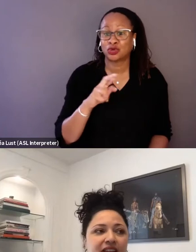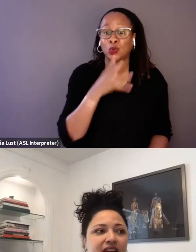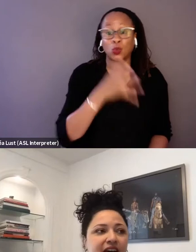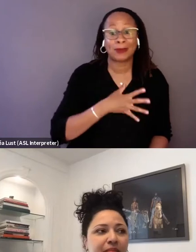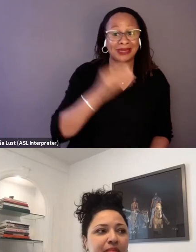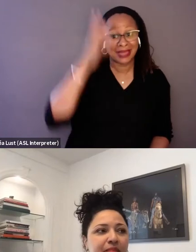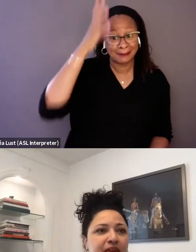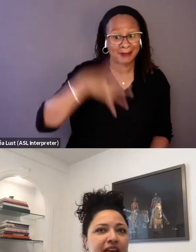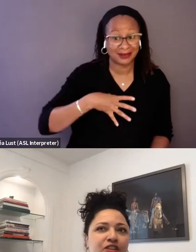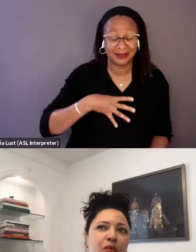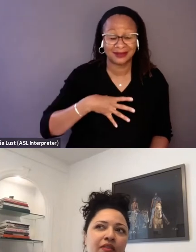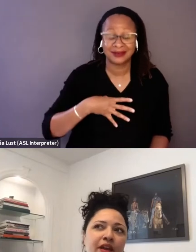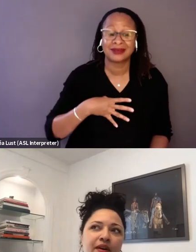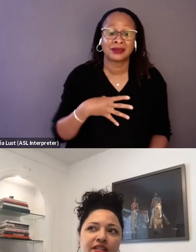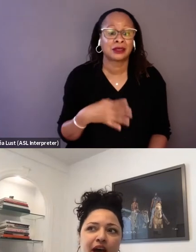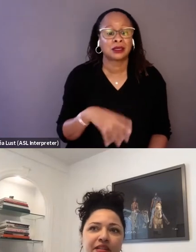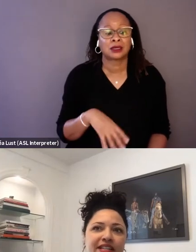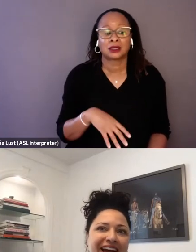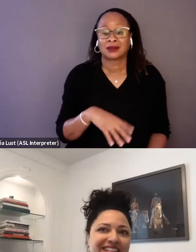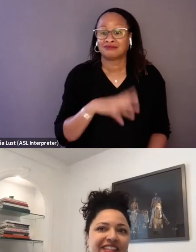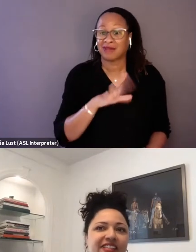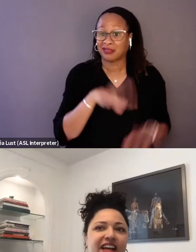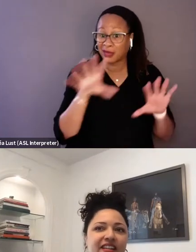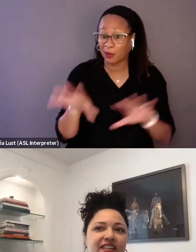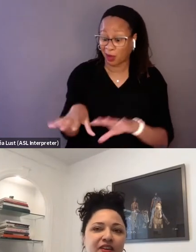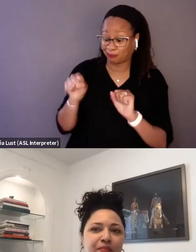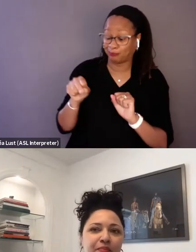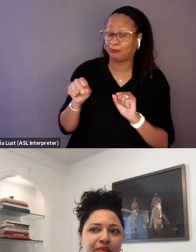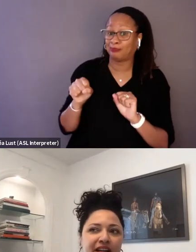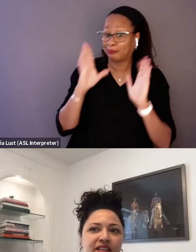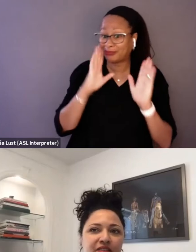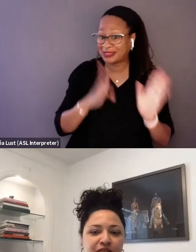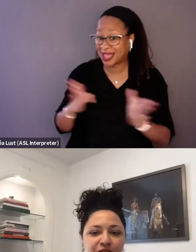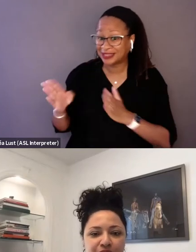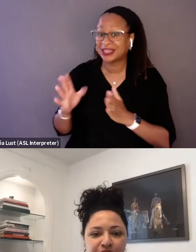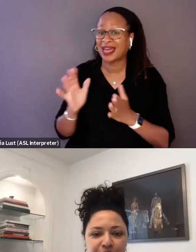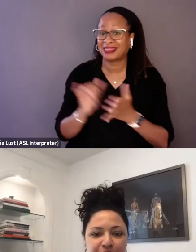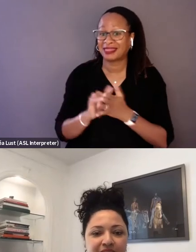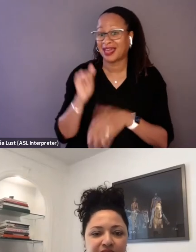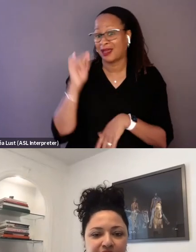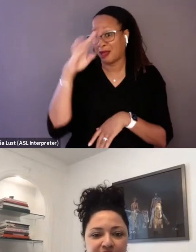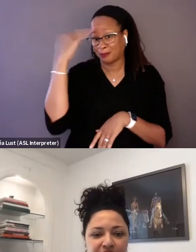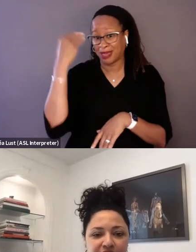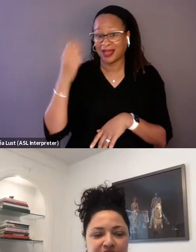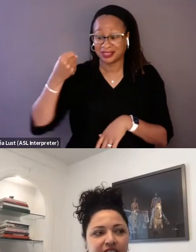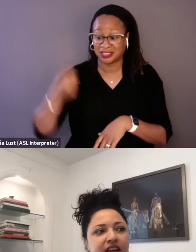And so while they were adopting tactics that, you know black southerners were actively involved in,